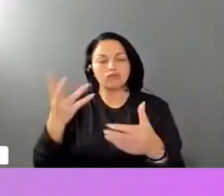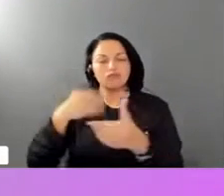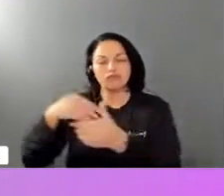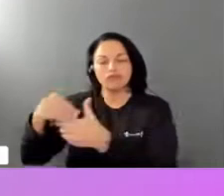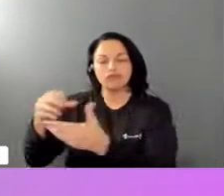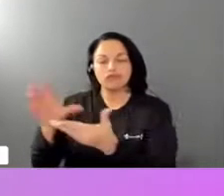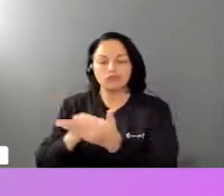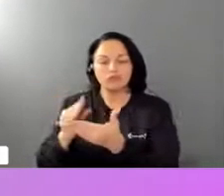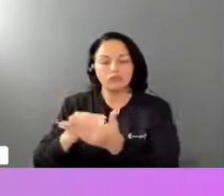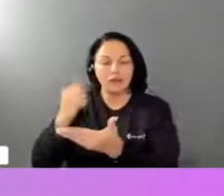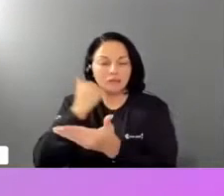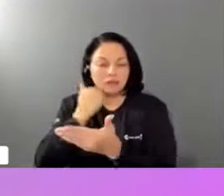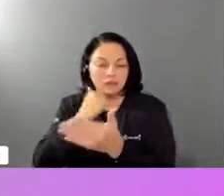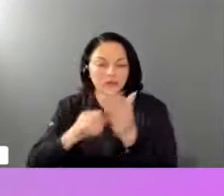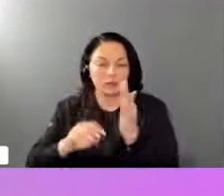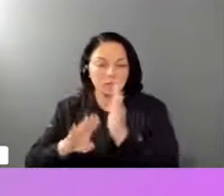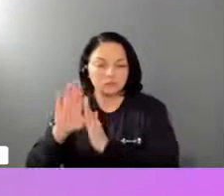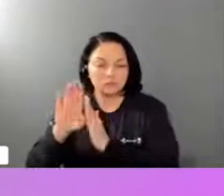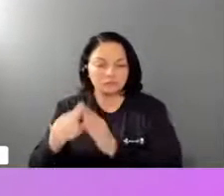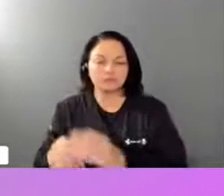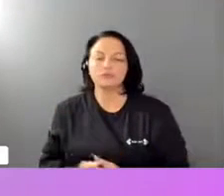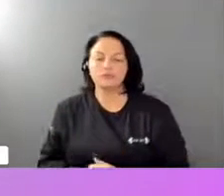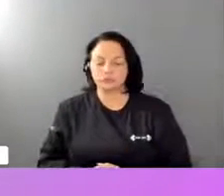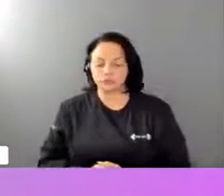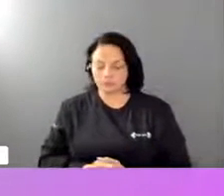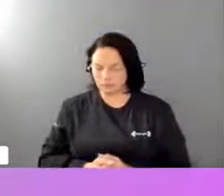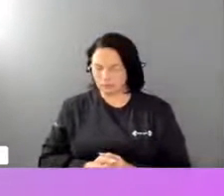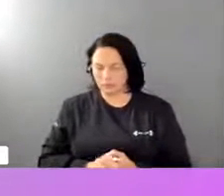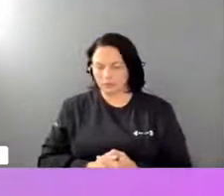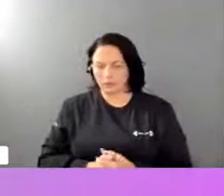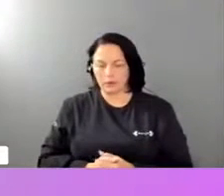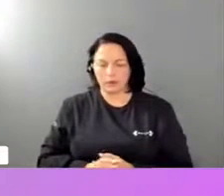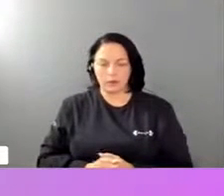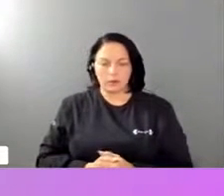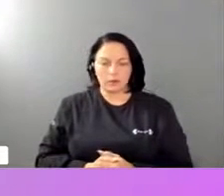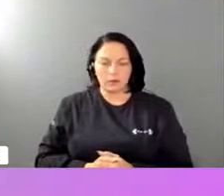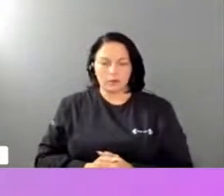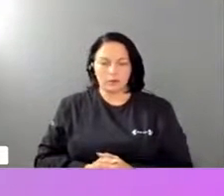keyboard navigation problems earlier in the product lifecycle pyramid learn from doing accessibility work into